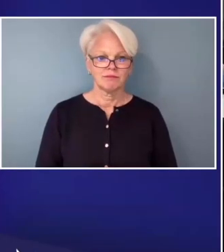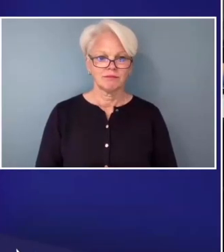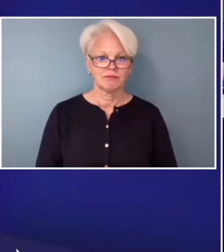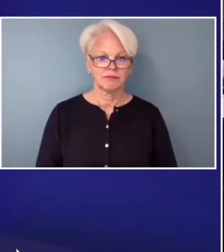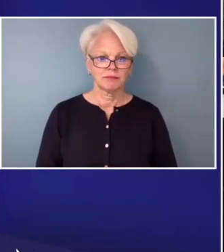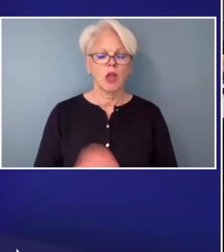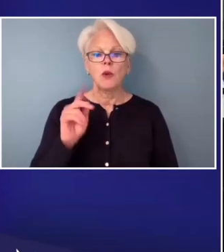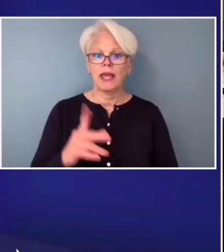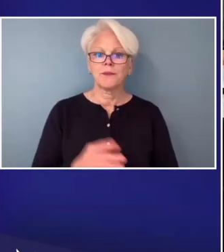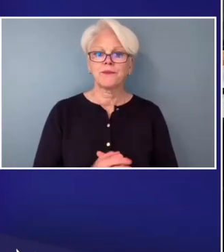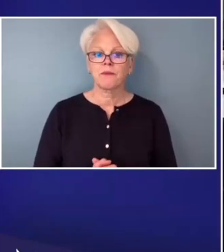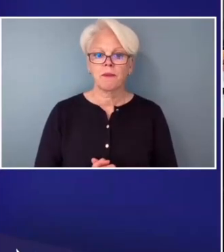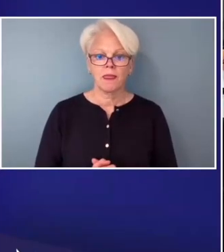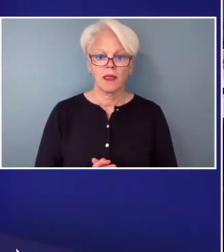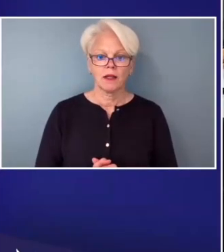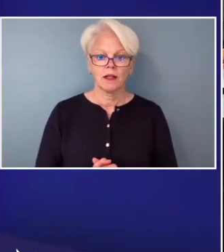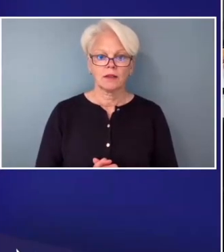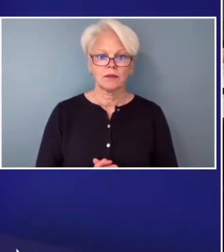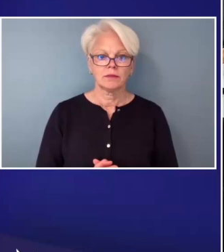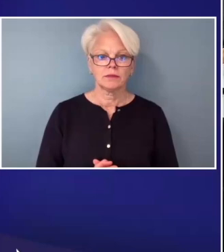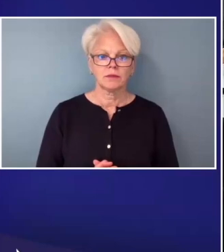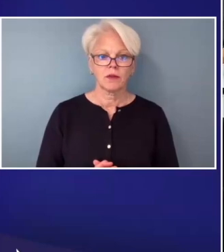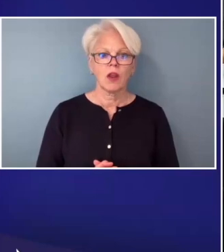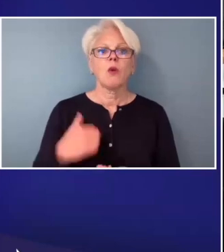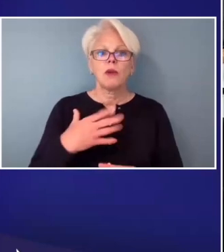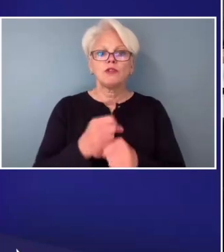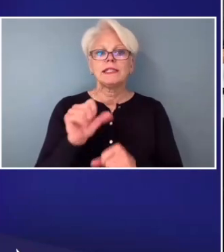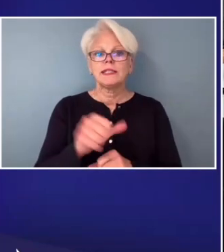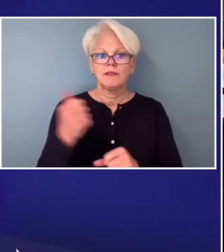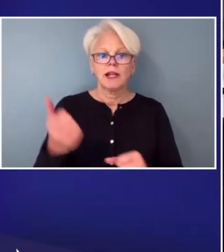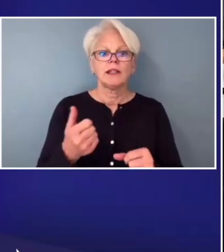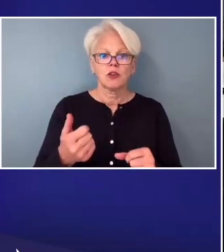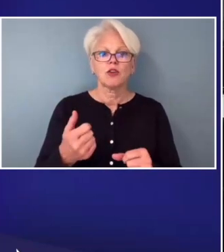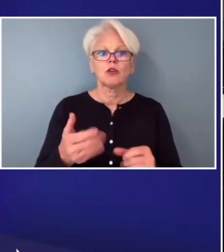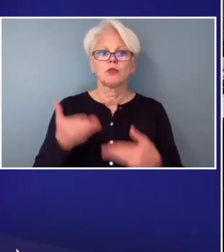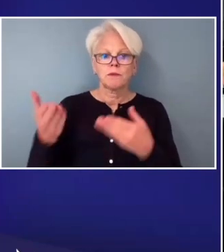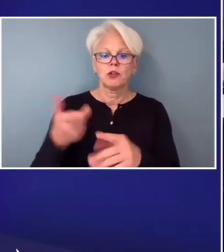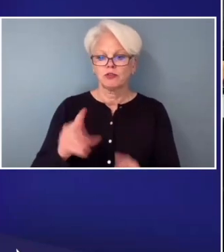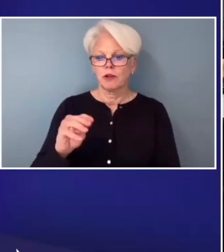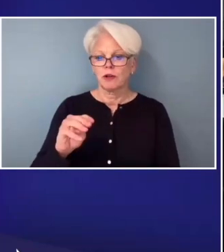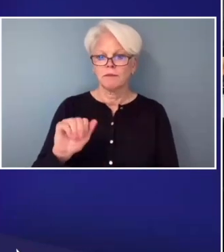Okay, um, we received another proposal from uh, Magnus on uh, the 15th